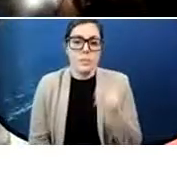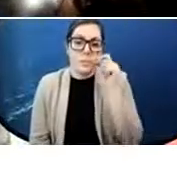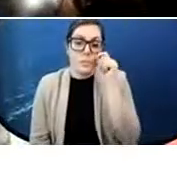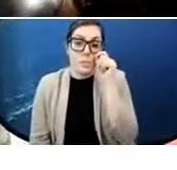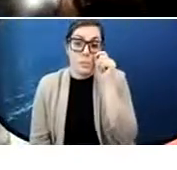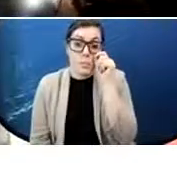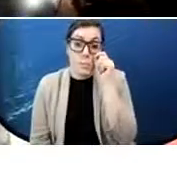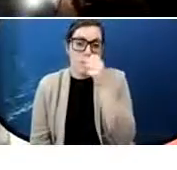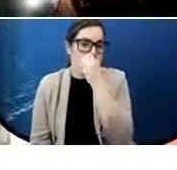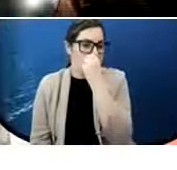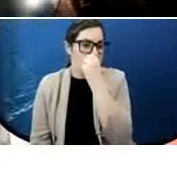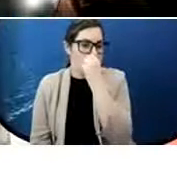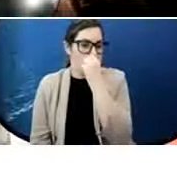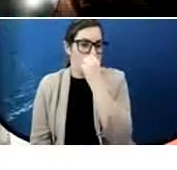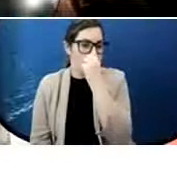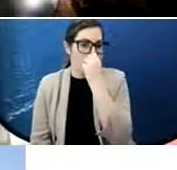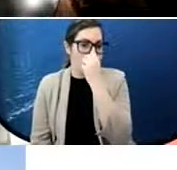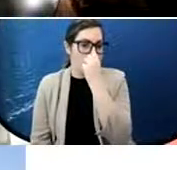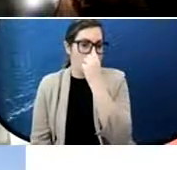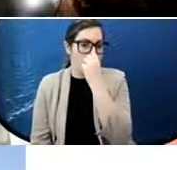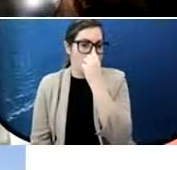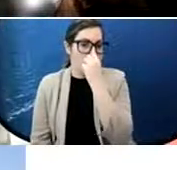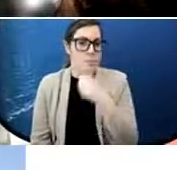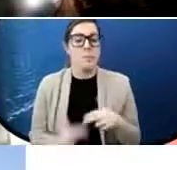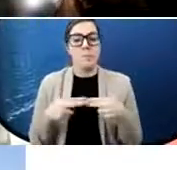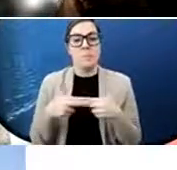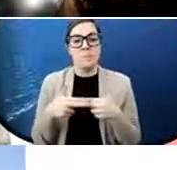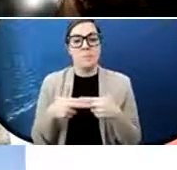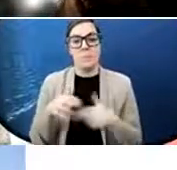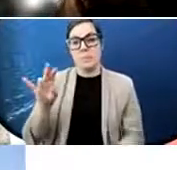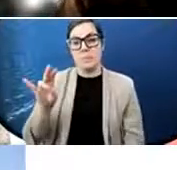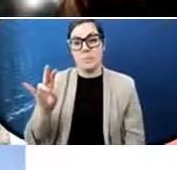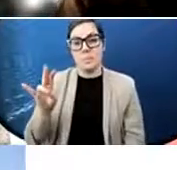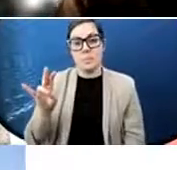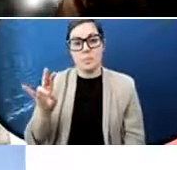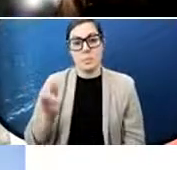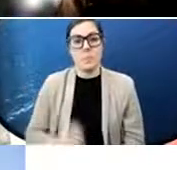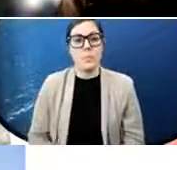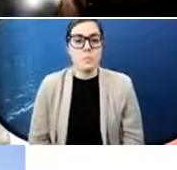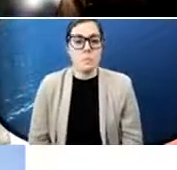So going on to Slide 7, who is it for? So of course, like we said, it's for